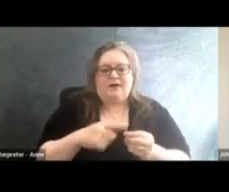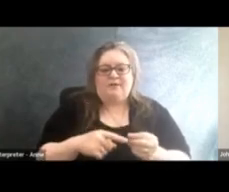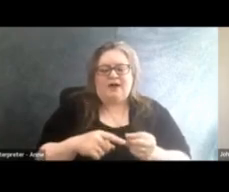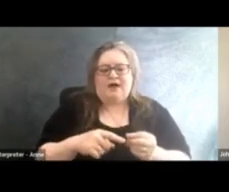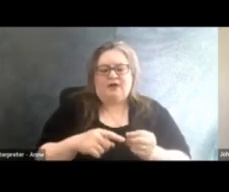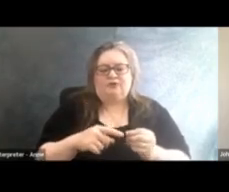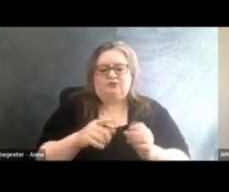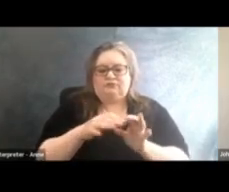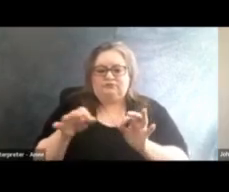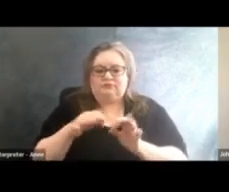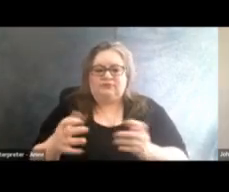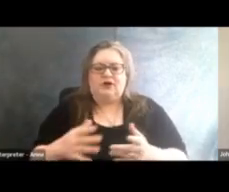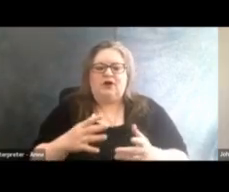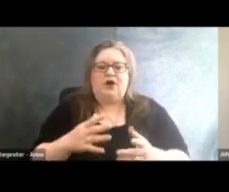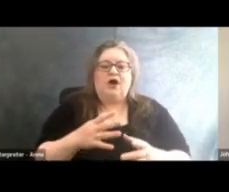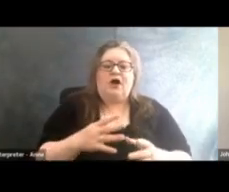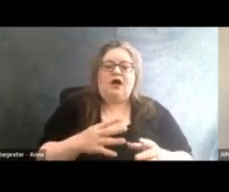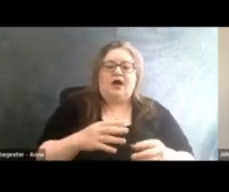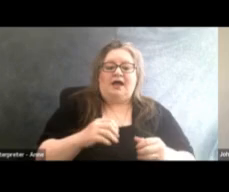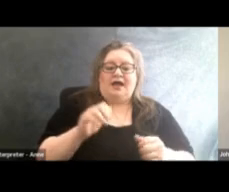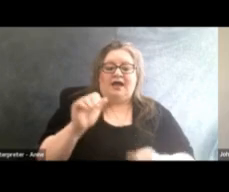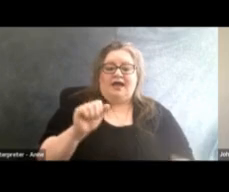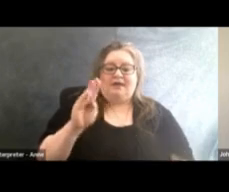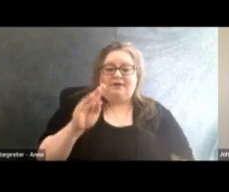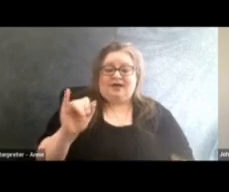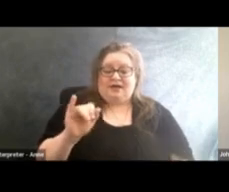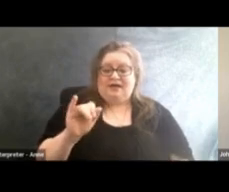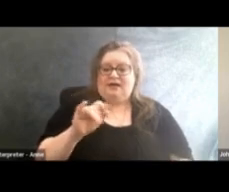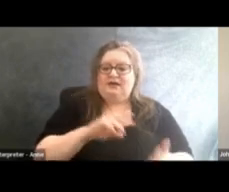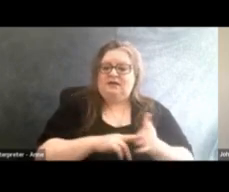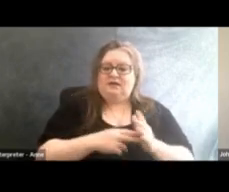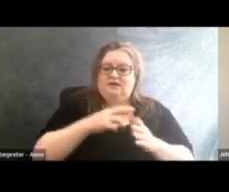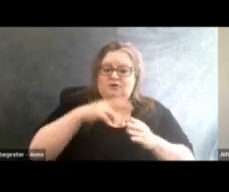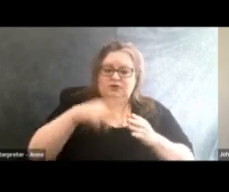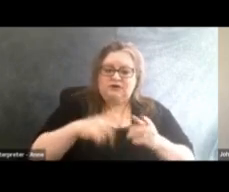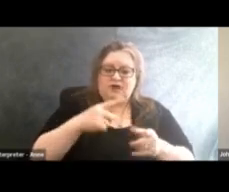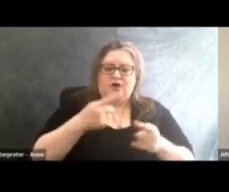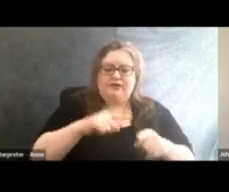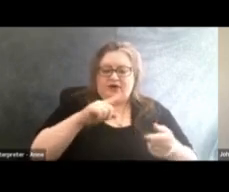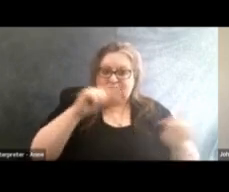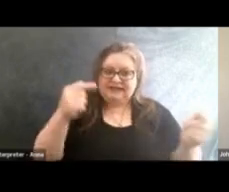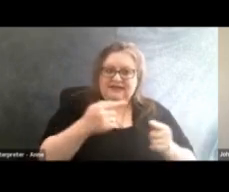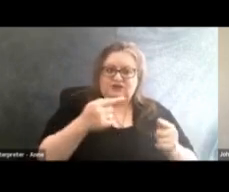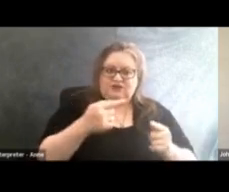Acquired Brain Injury results when there's been a injury to the brain in some way that it's